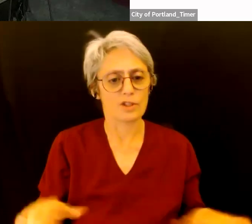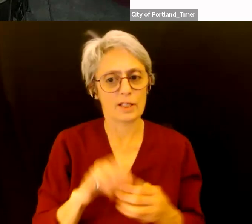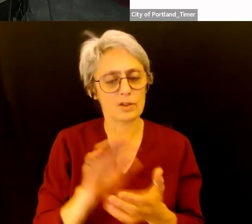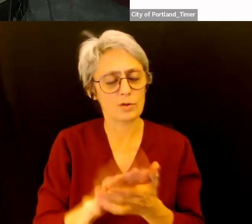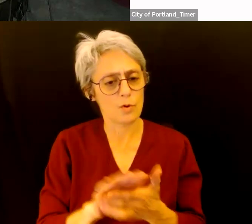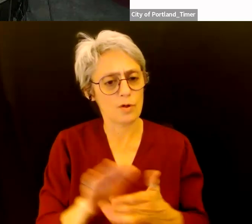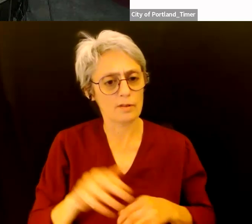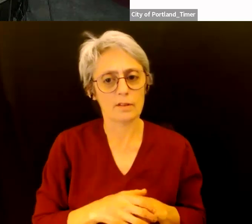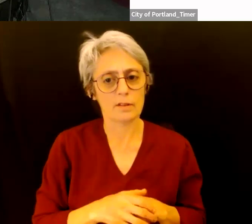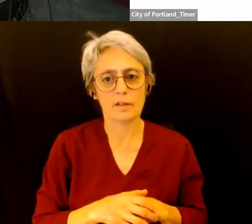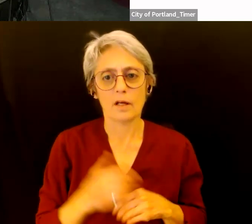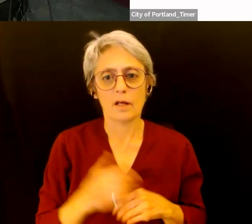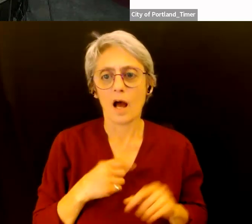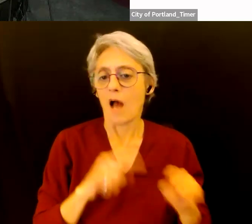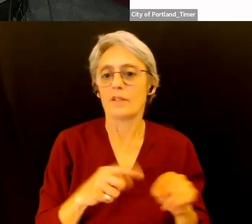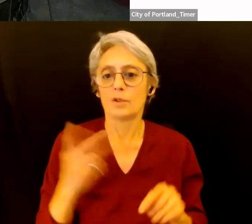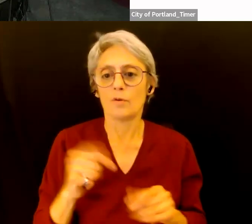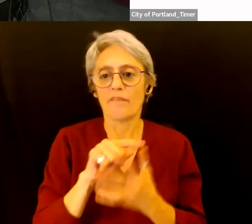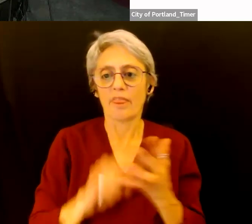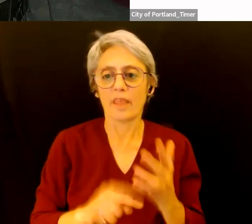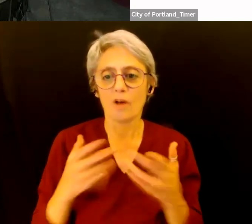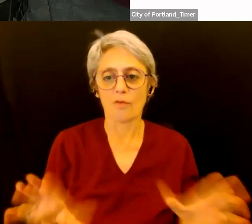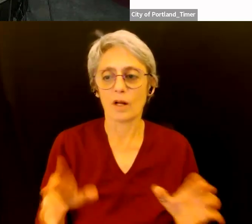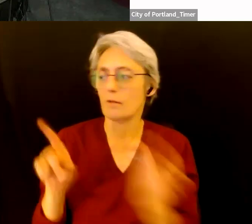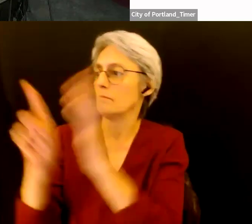I've attended two of these already and they keep cutting and cutting and cutting children.